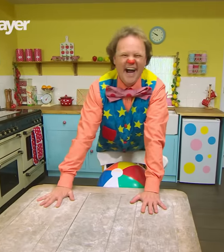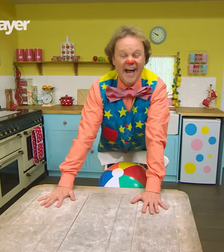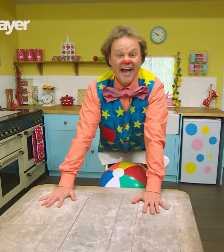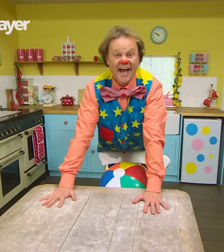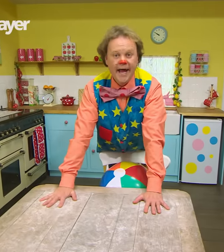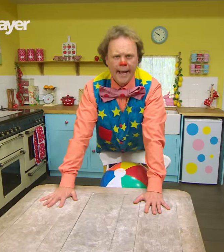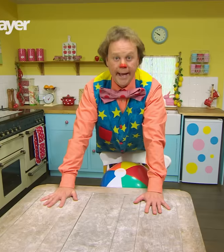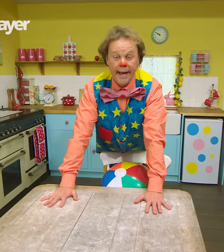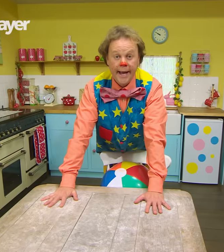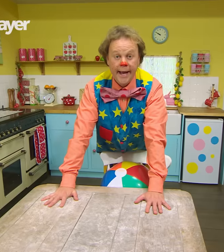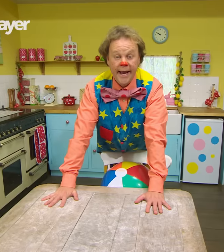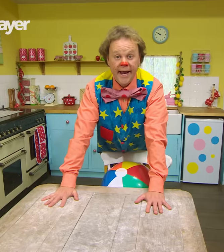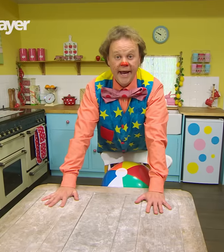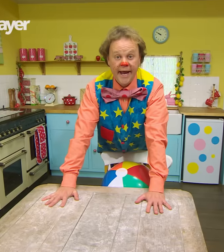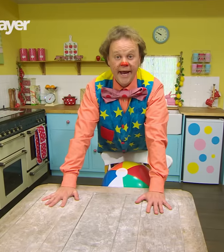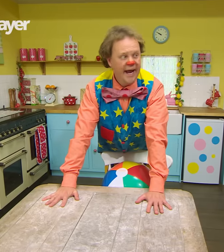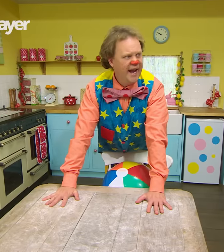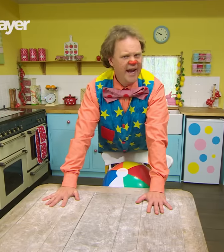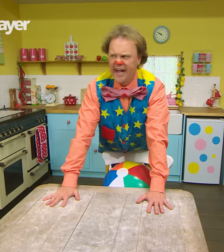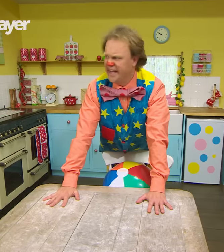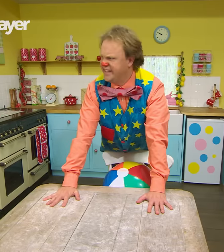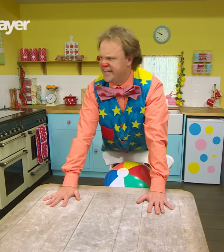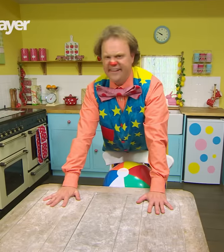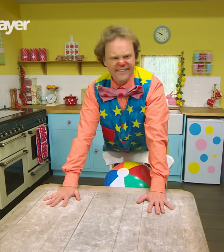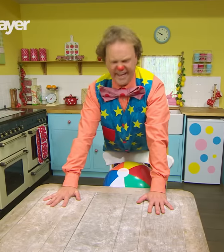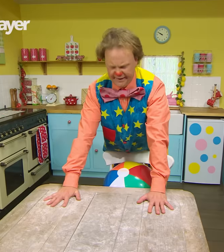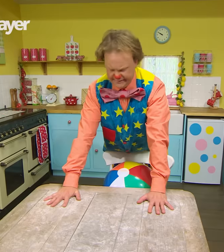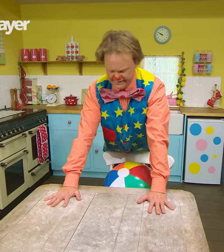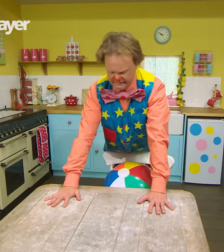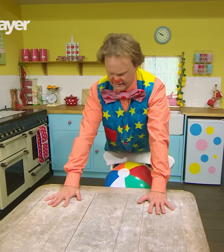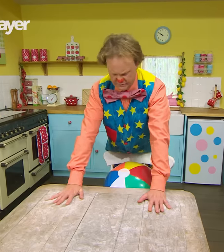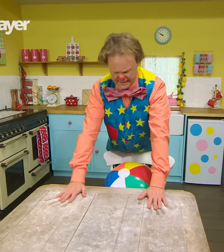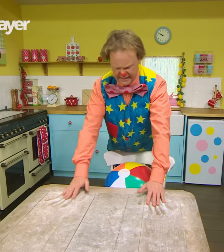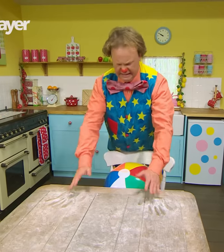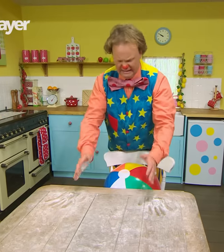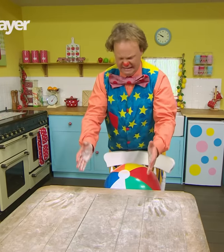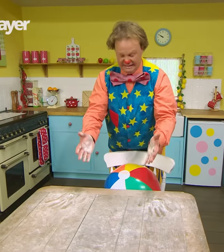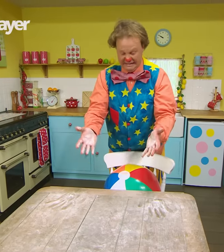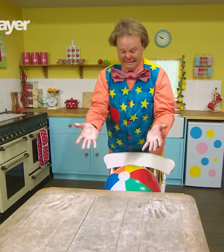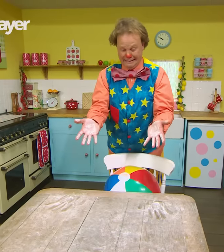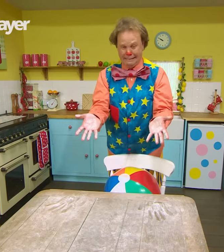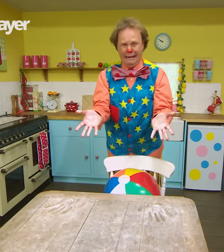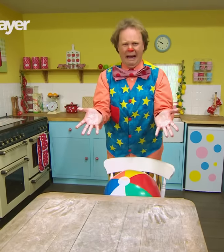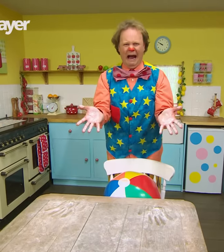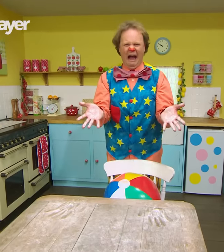mr tumble the kitchen is very dusty dusty which